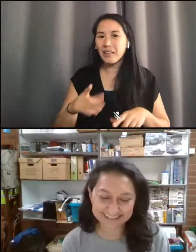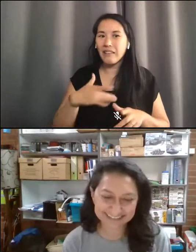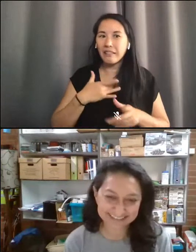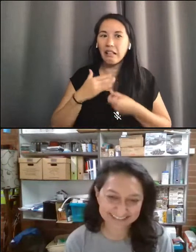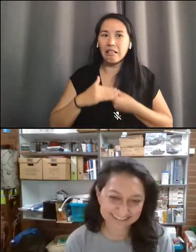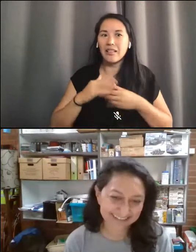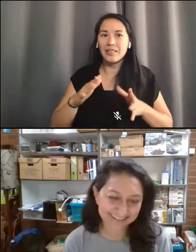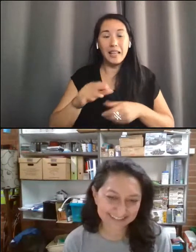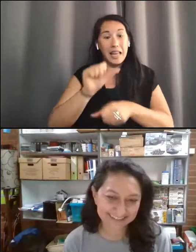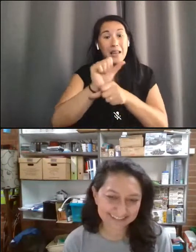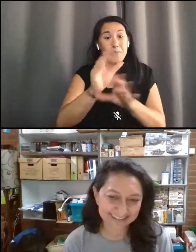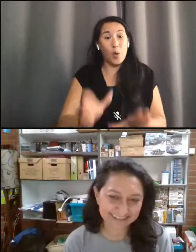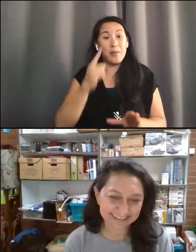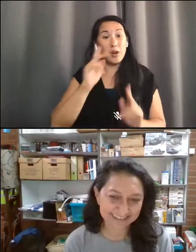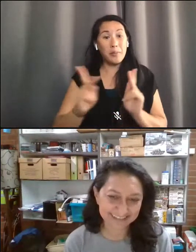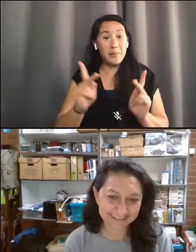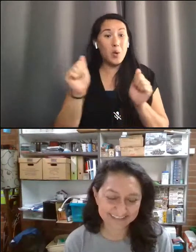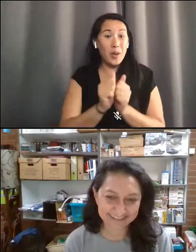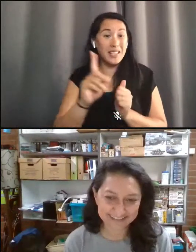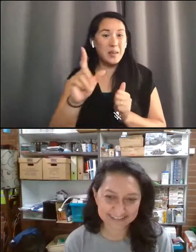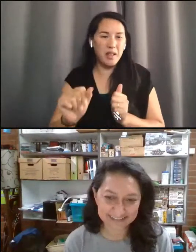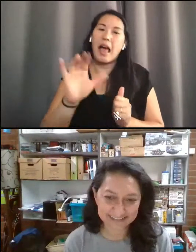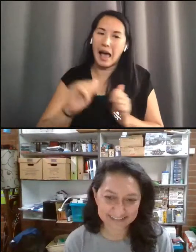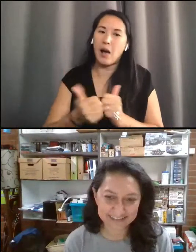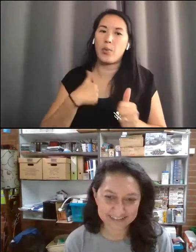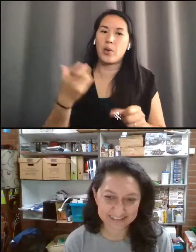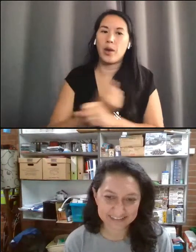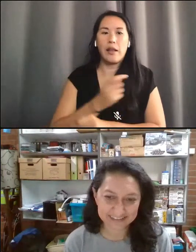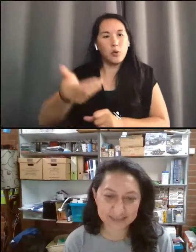for people with disabilities is ultimately how we win all of this because you really can't